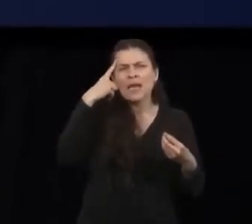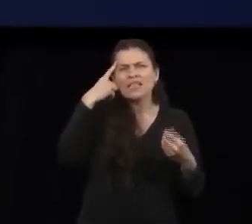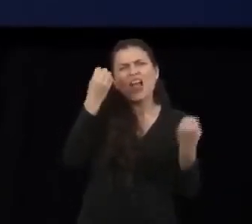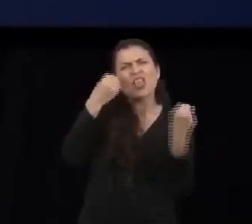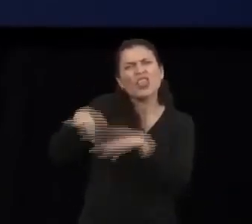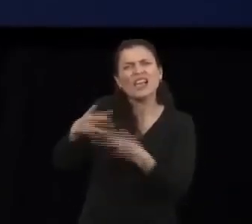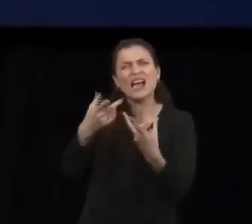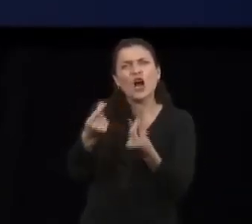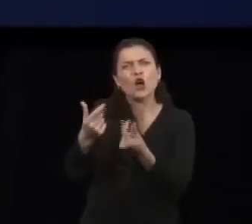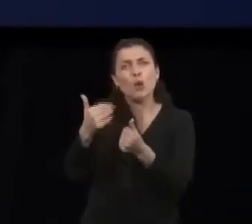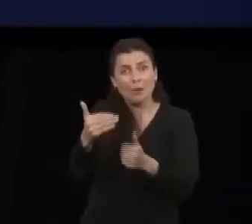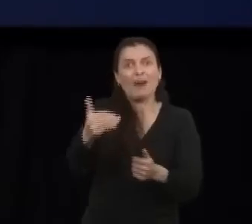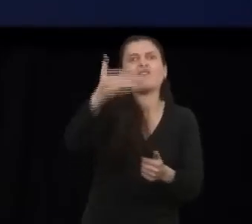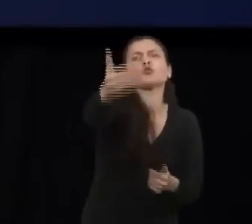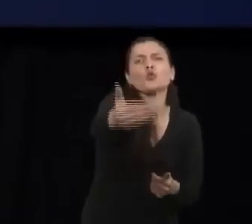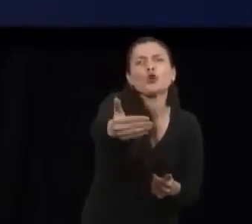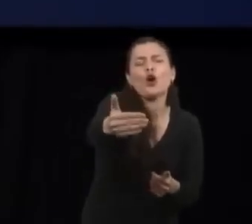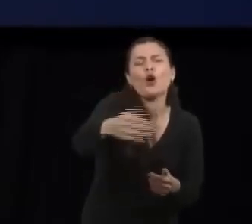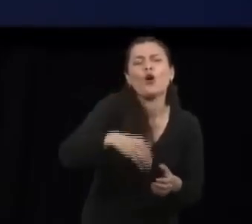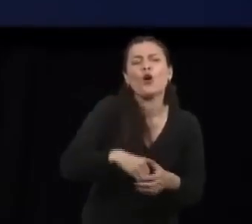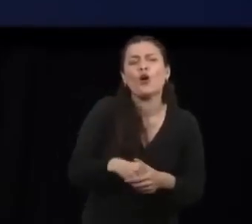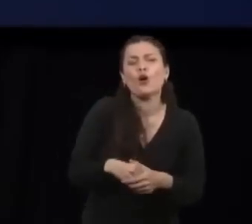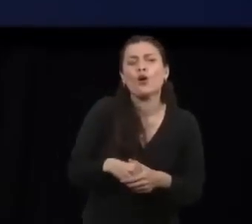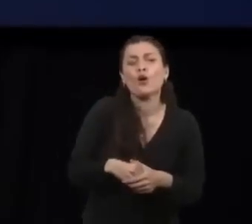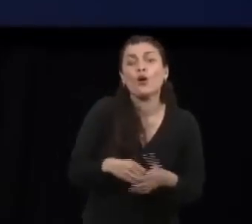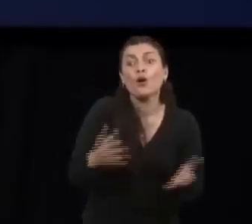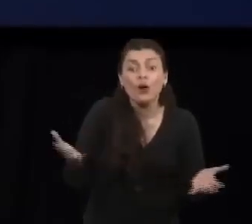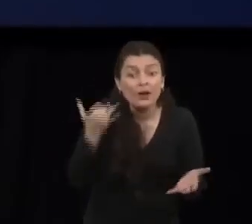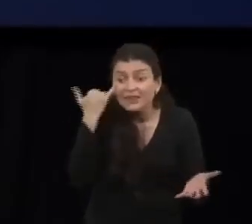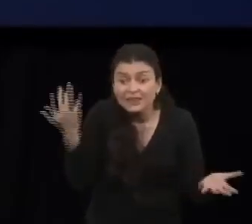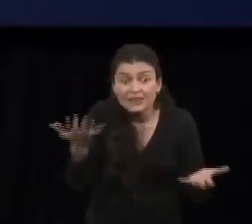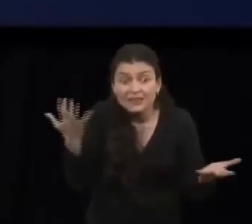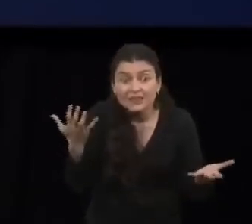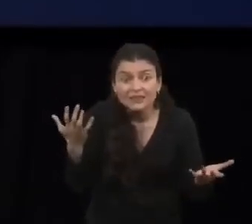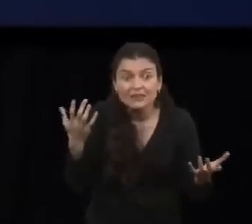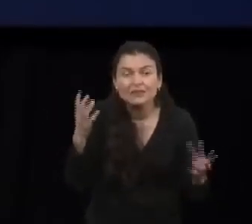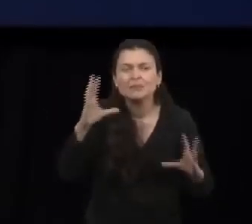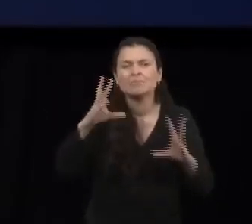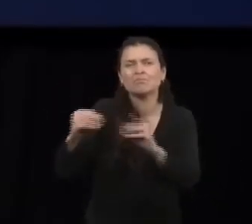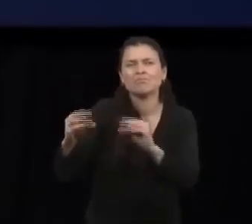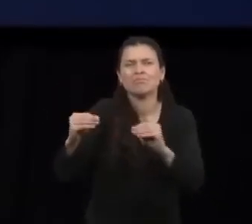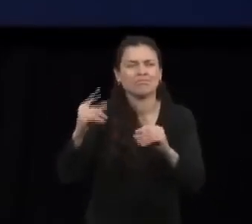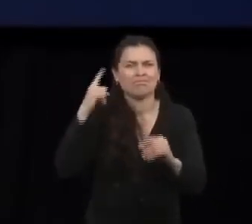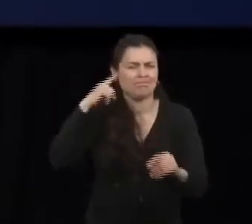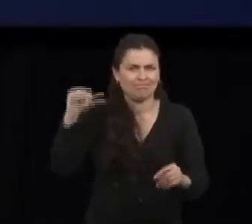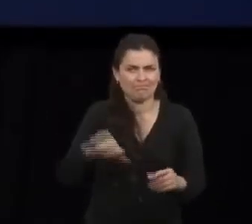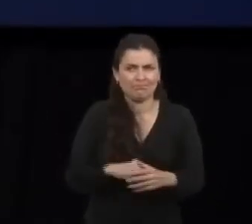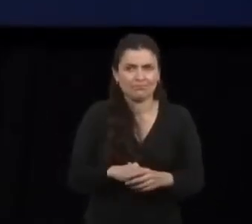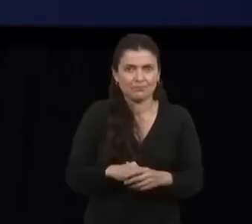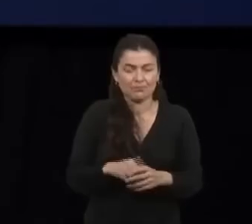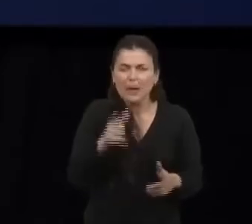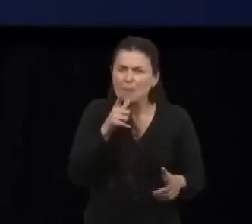to the future? They are not convinced,